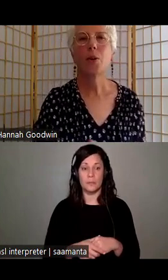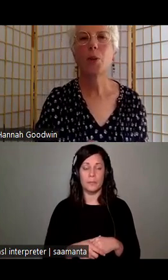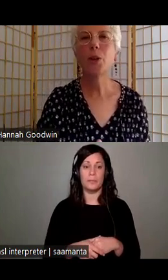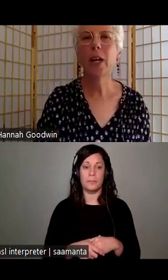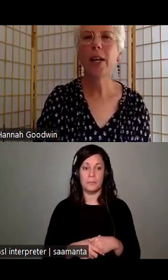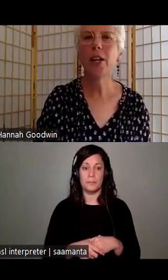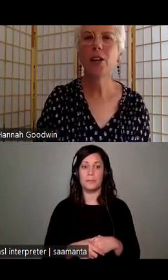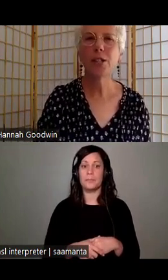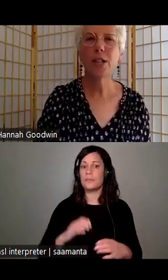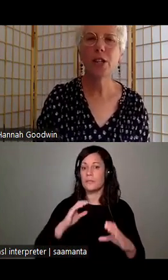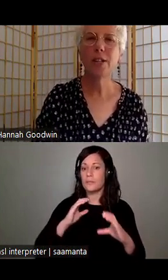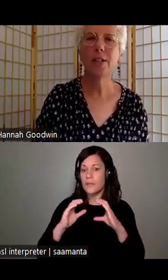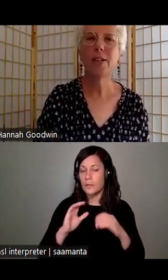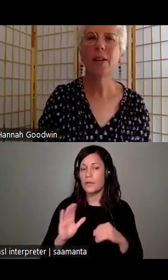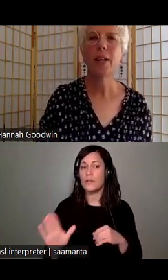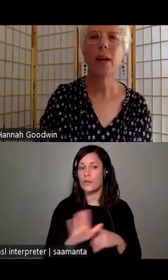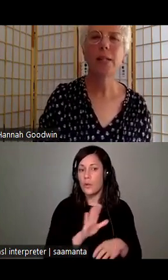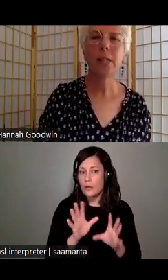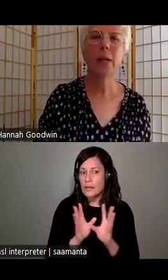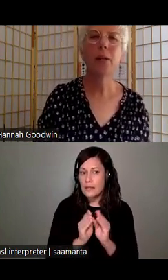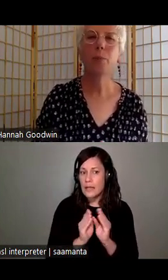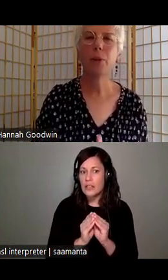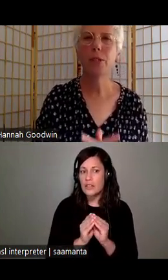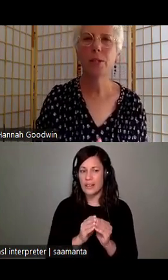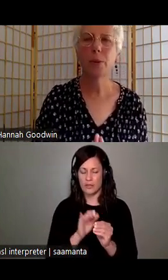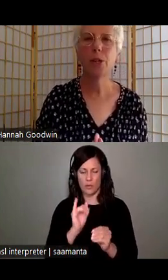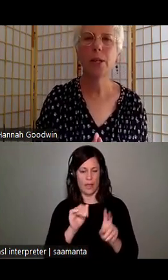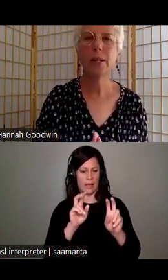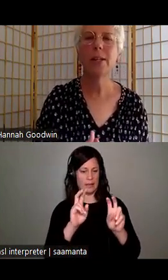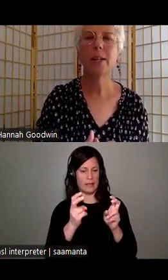So communicating your session, that title and brief description,